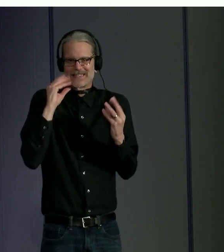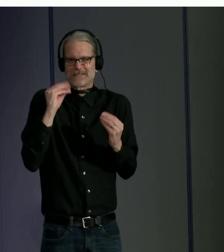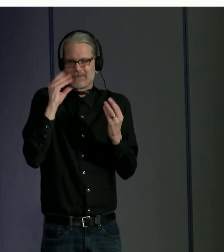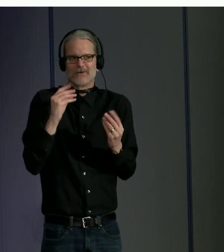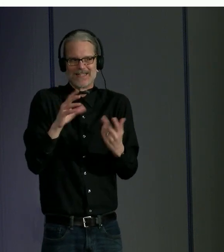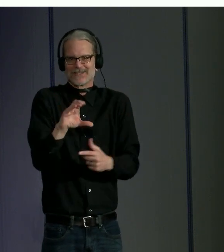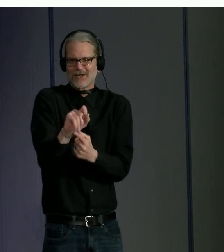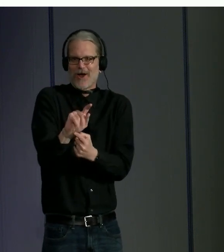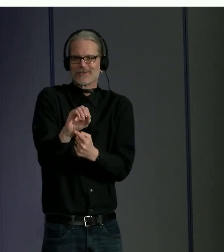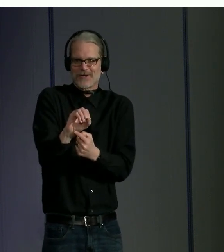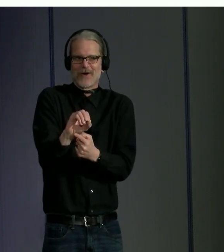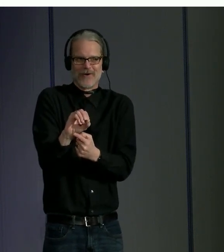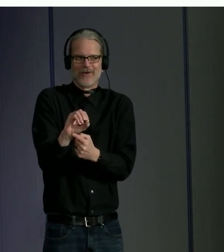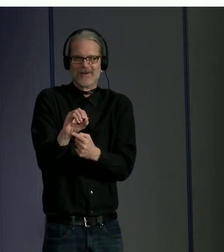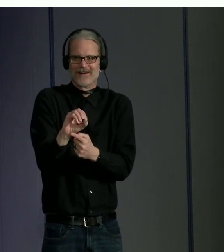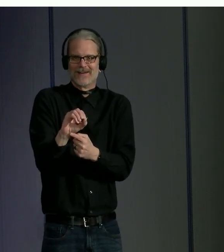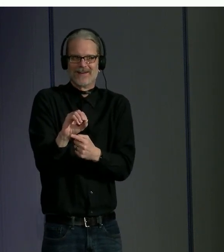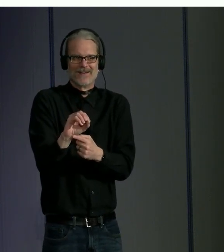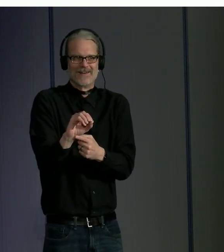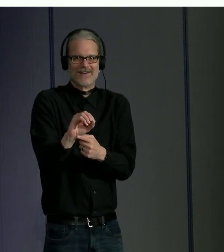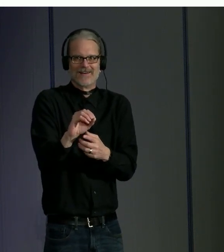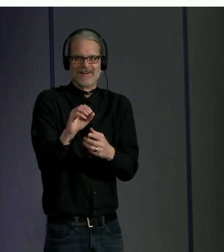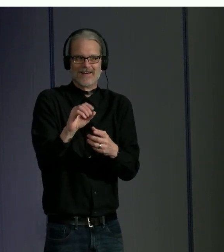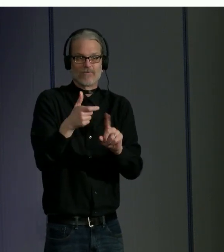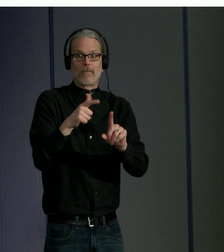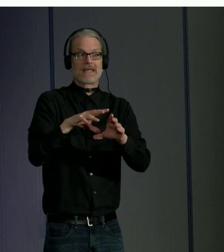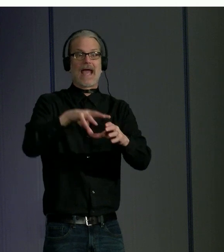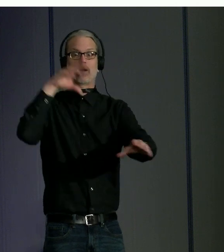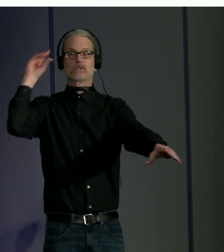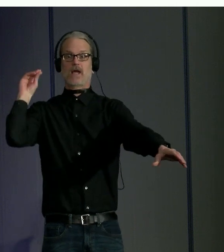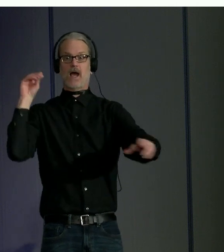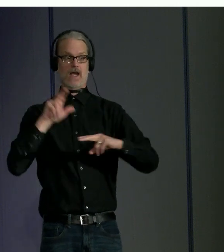Costco from the outside because they're too anxious to leave their home because Costco